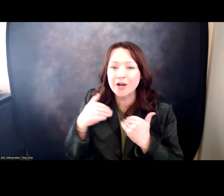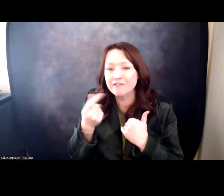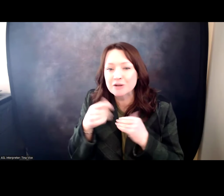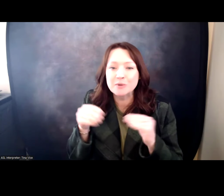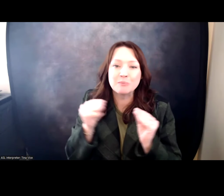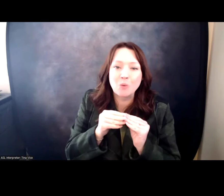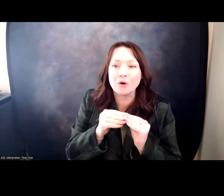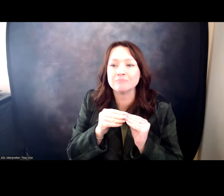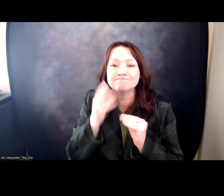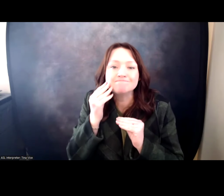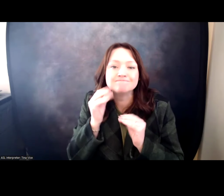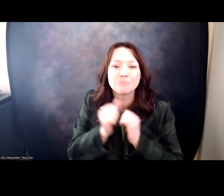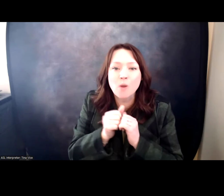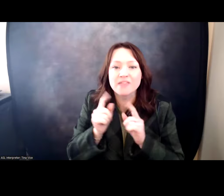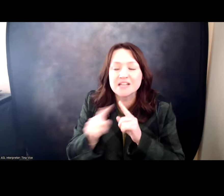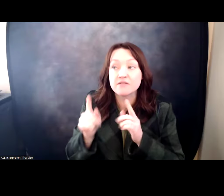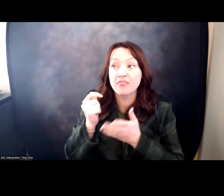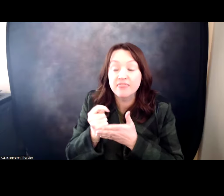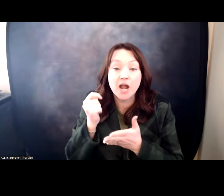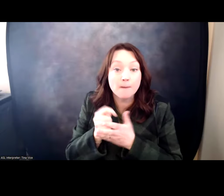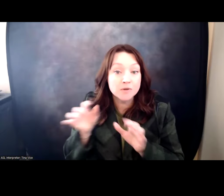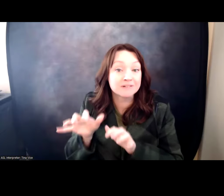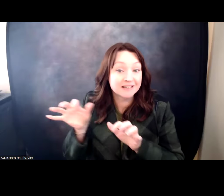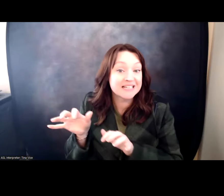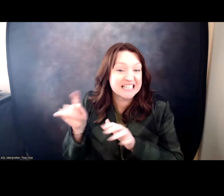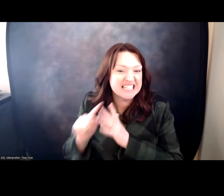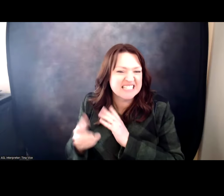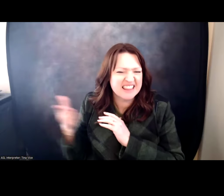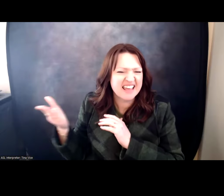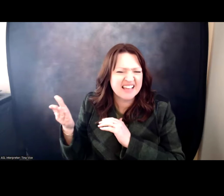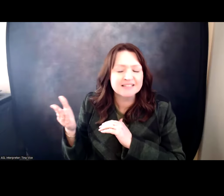know, certain kinds of therapists or therapeutic activities. Um, you know, and she will be very